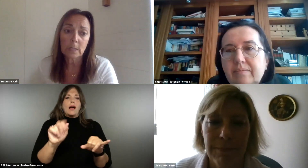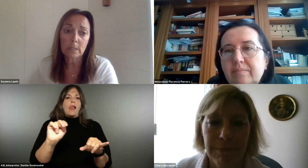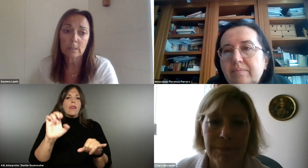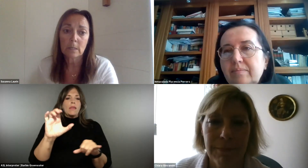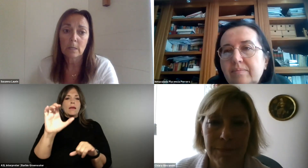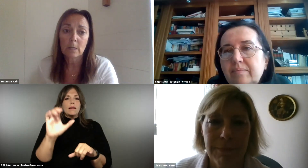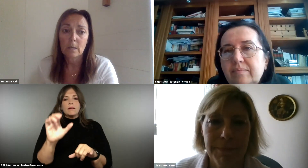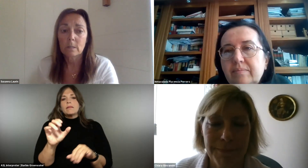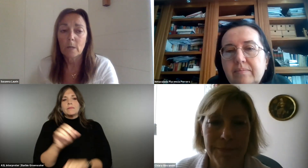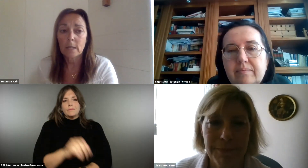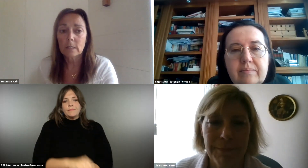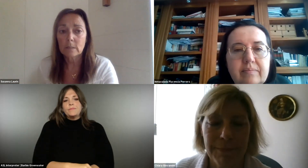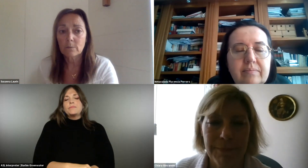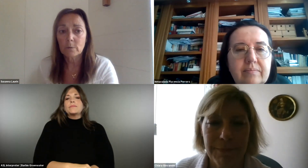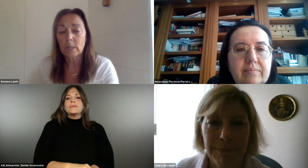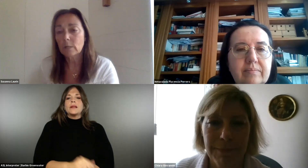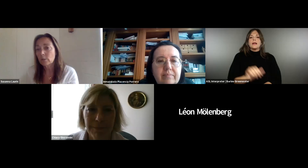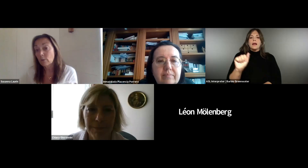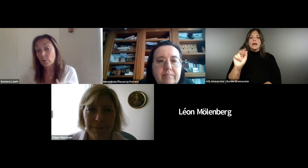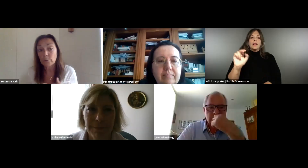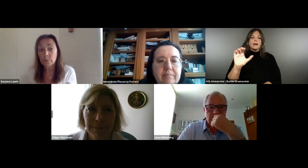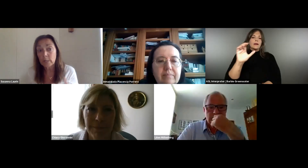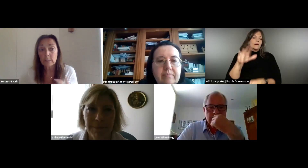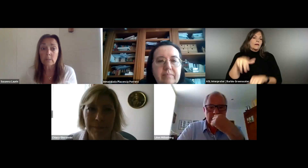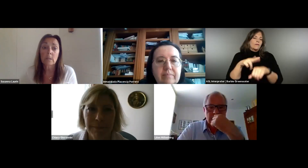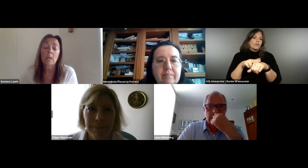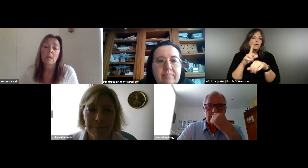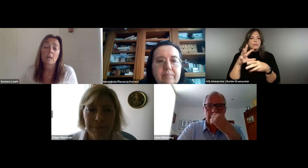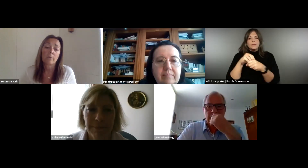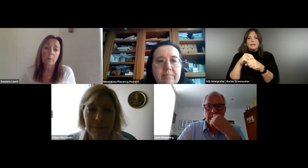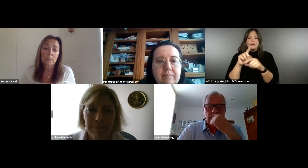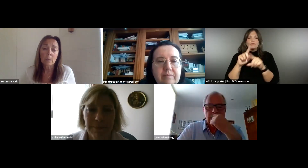to the development of technical standards and has an interest in the